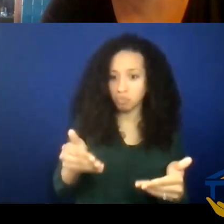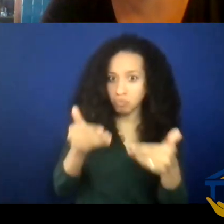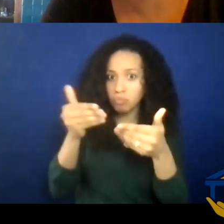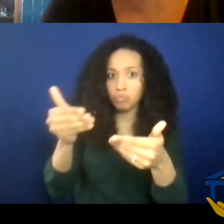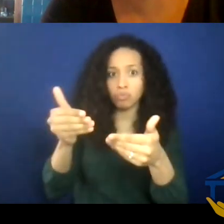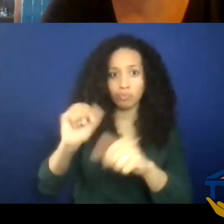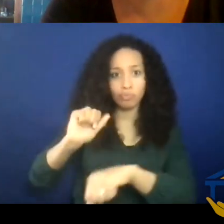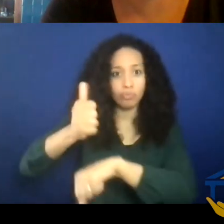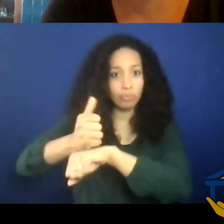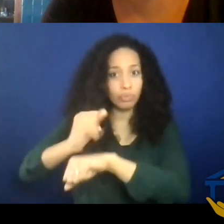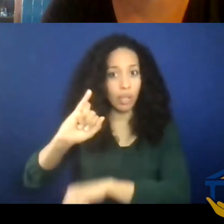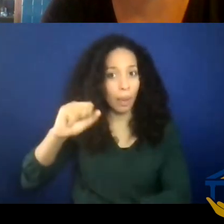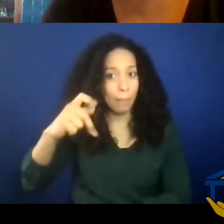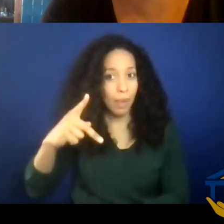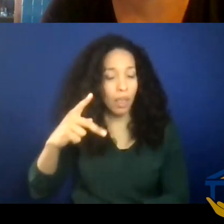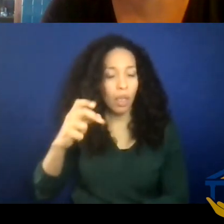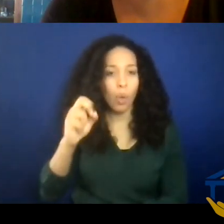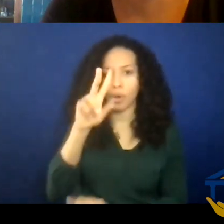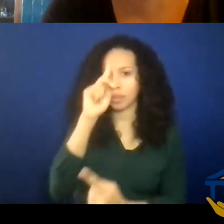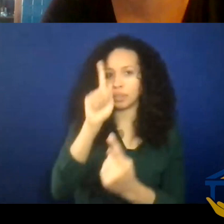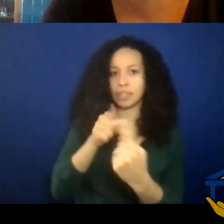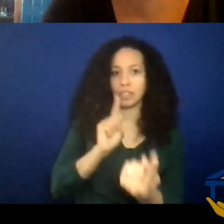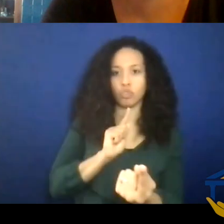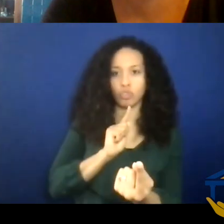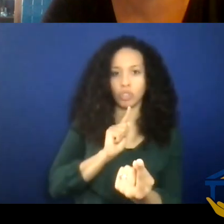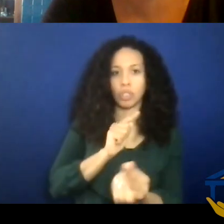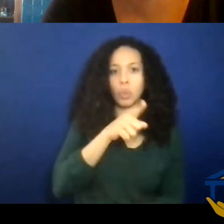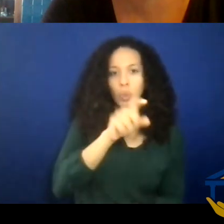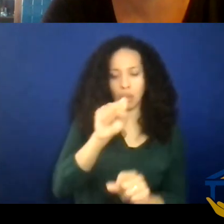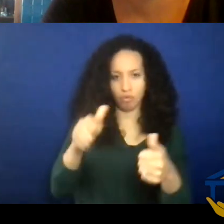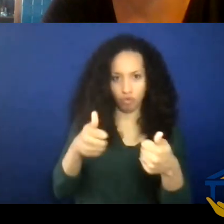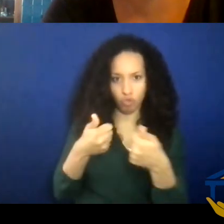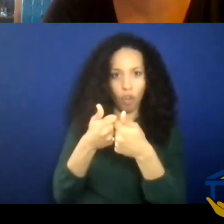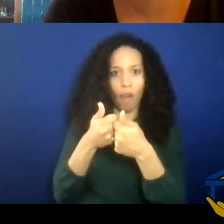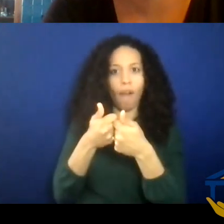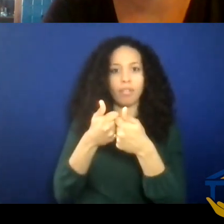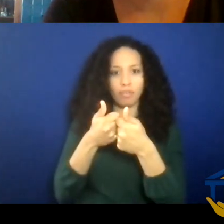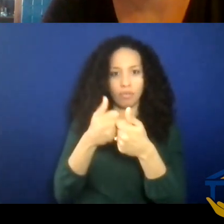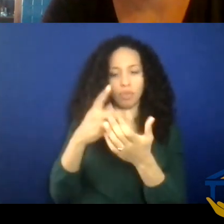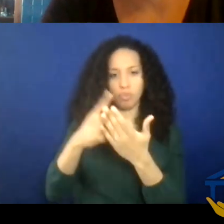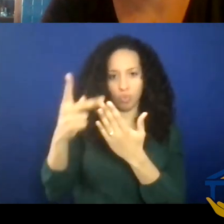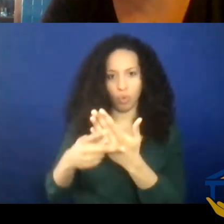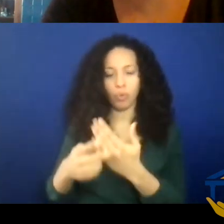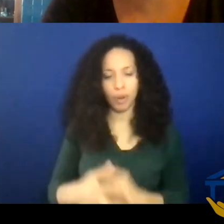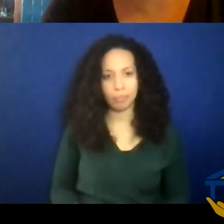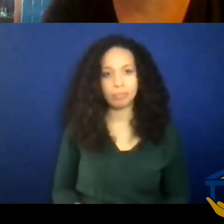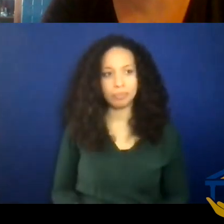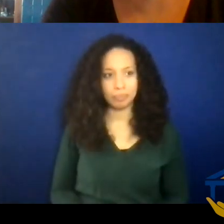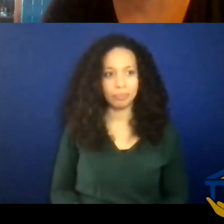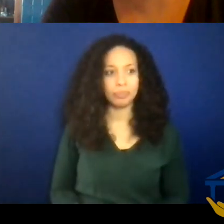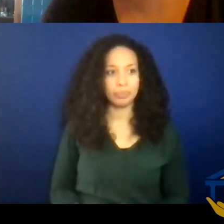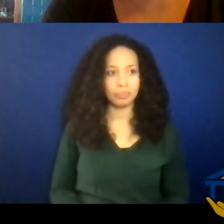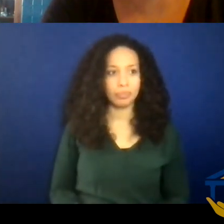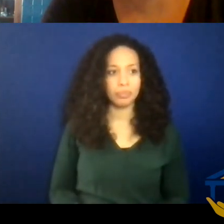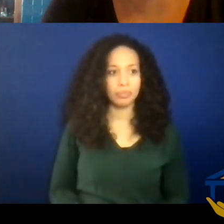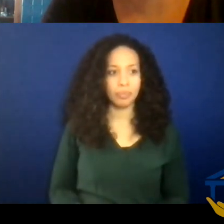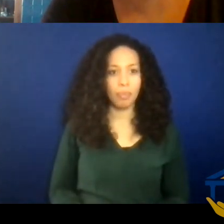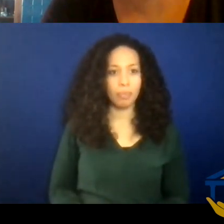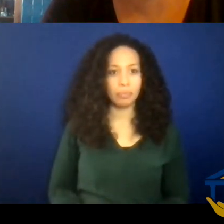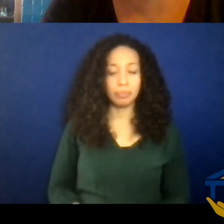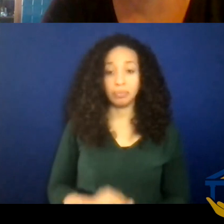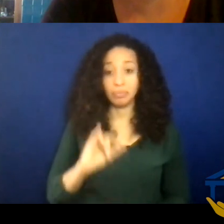or disagree and challenge the program in some way. If you are not satisfied with the program